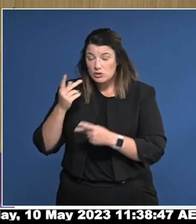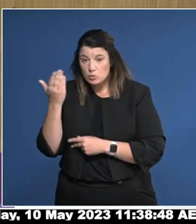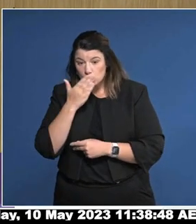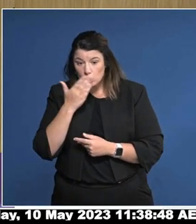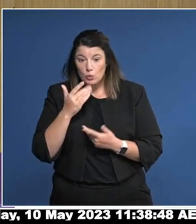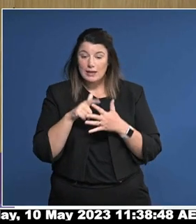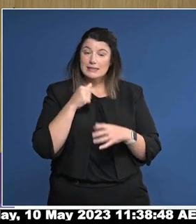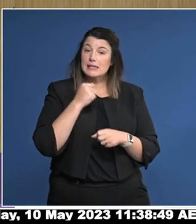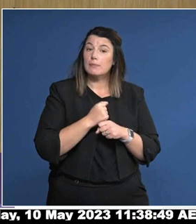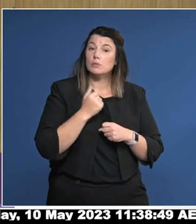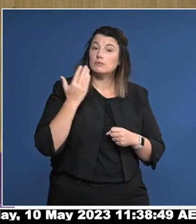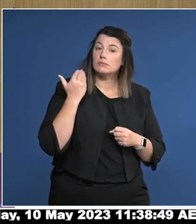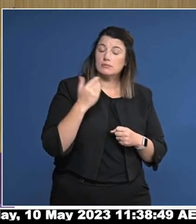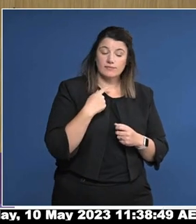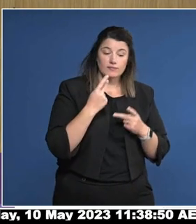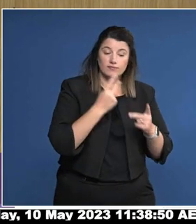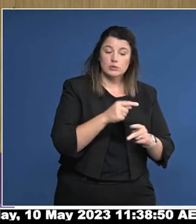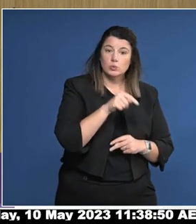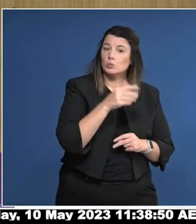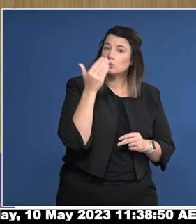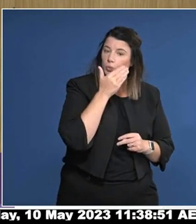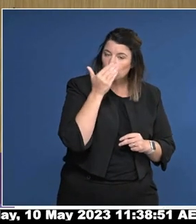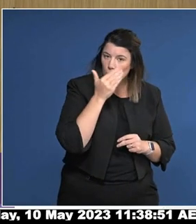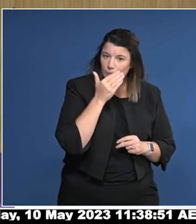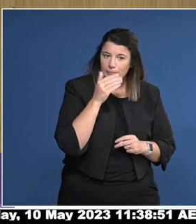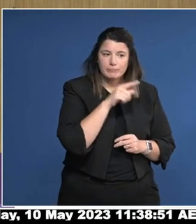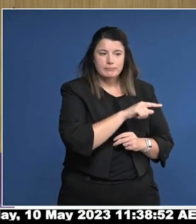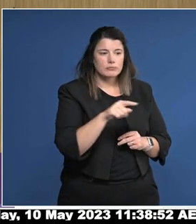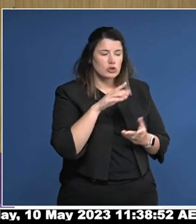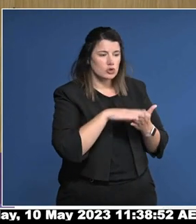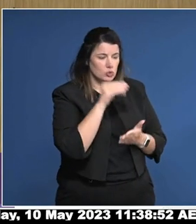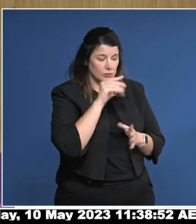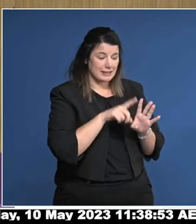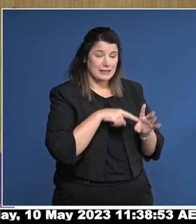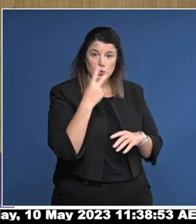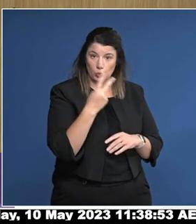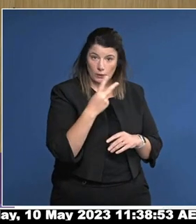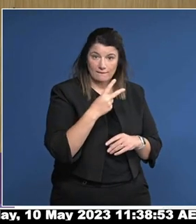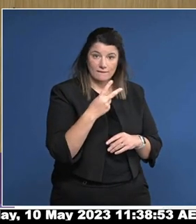a recent school visit where the students who were in year 12 showed me through their